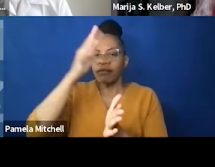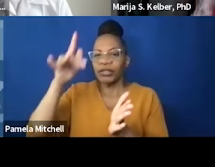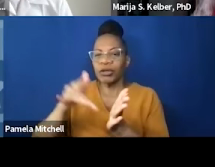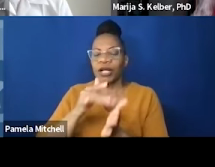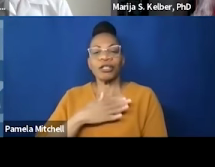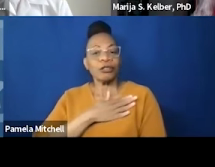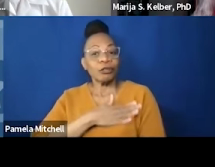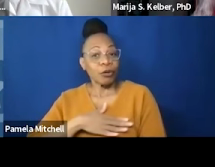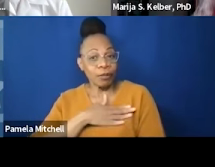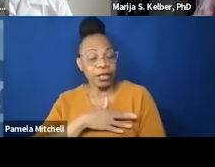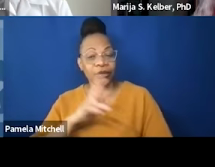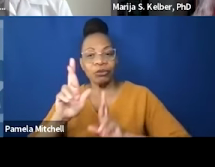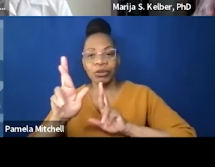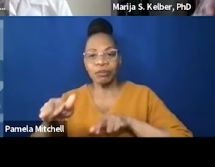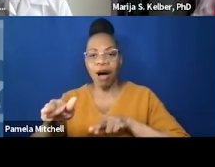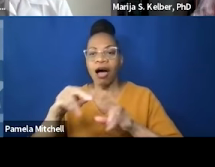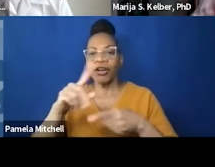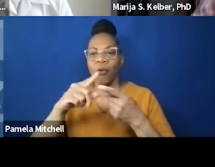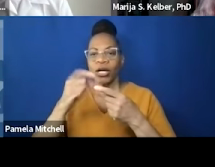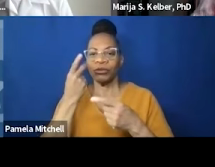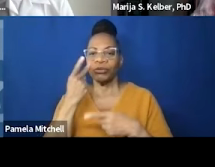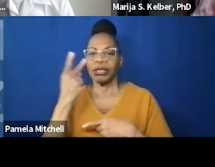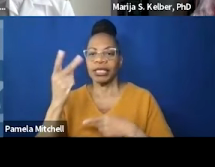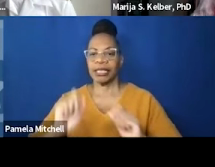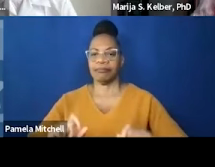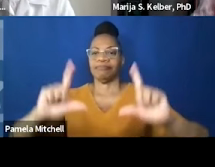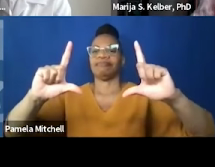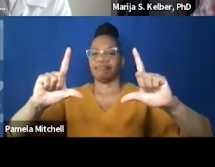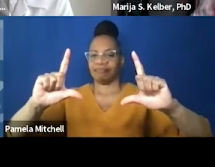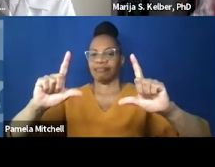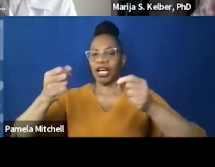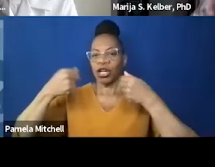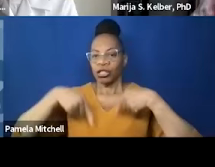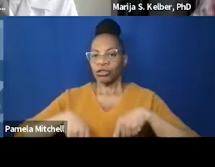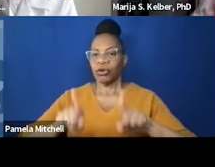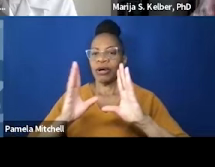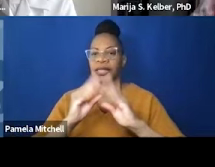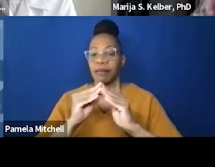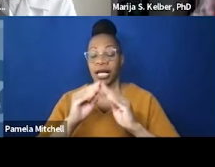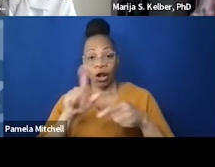as they pop up throughout the event. And when you see them pop up on the screen,